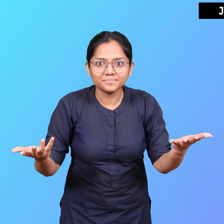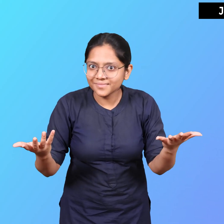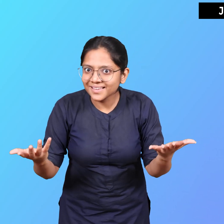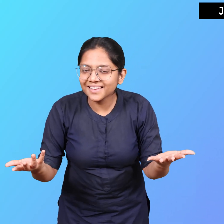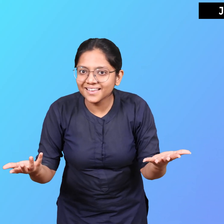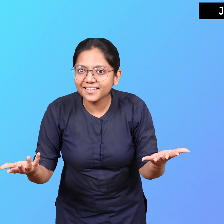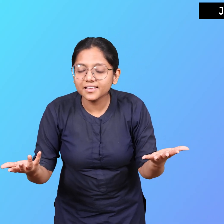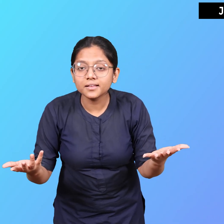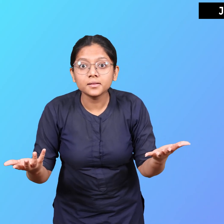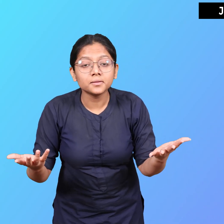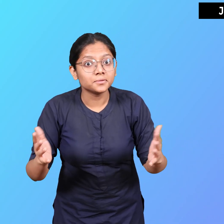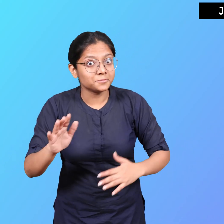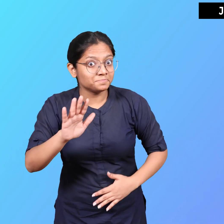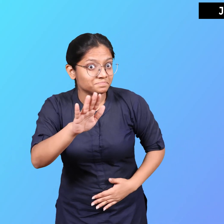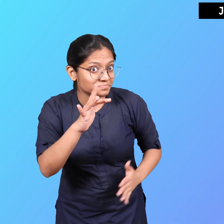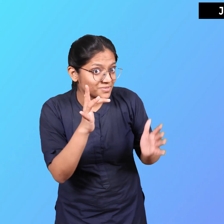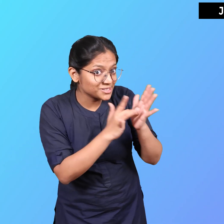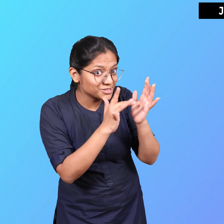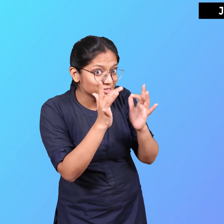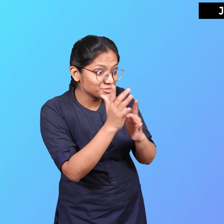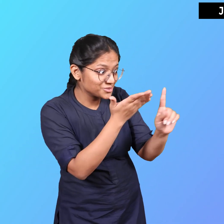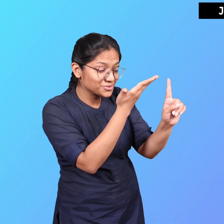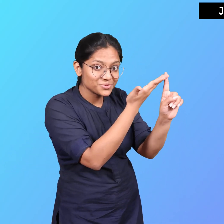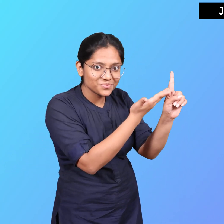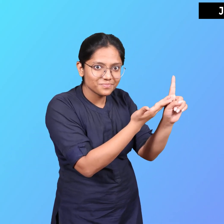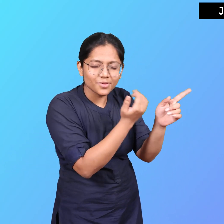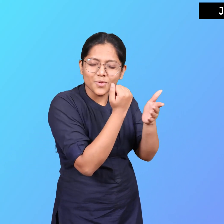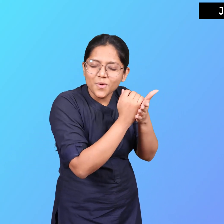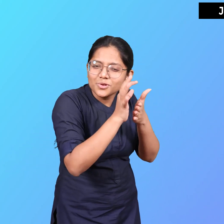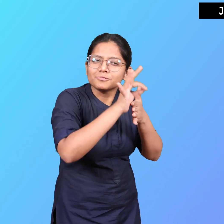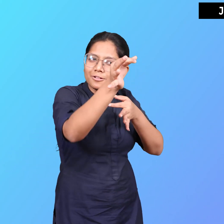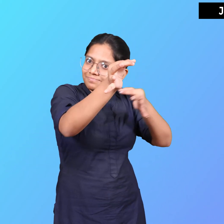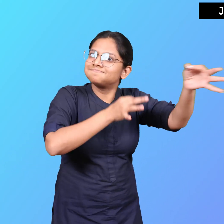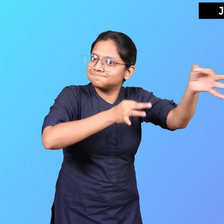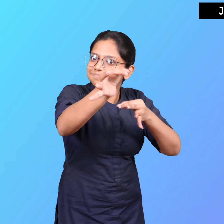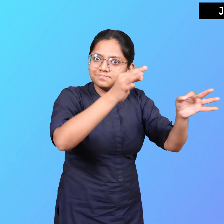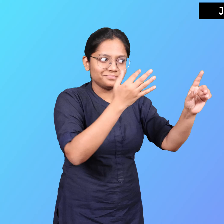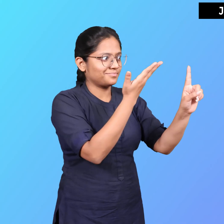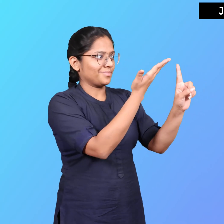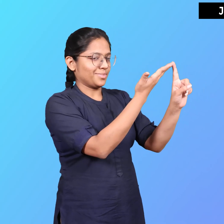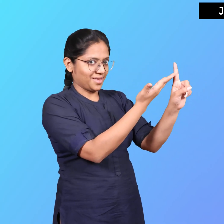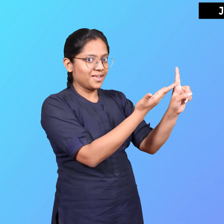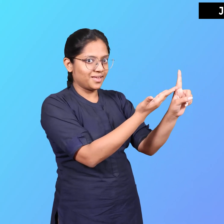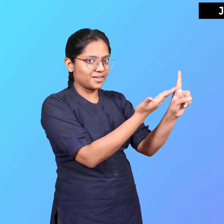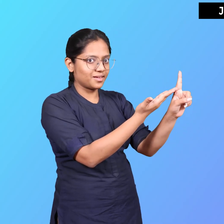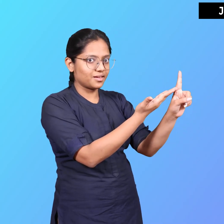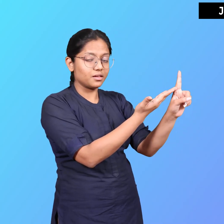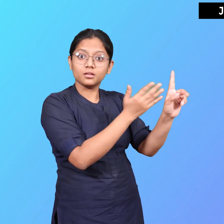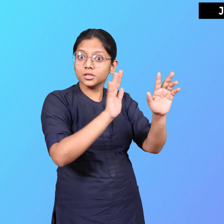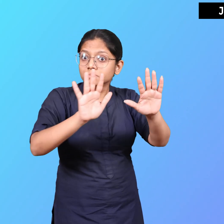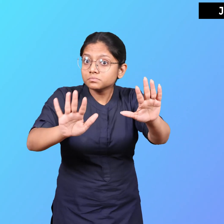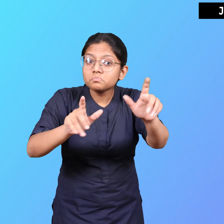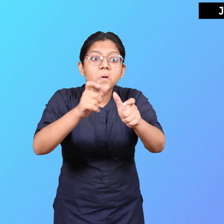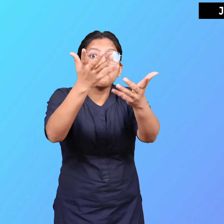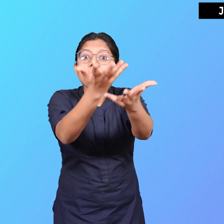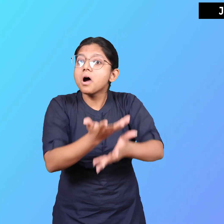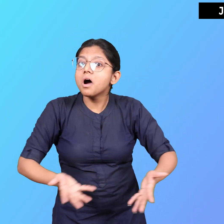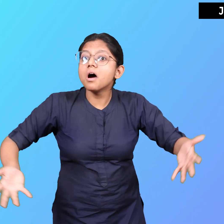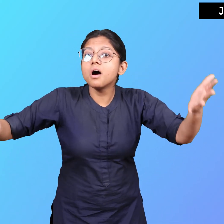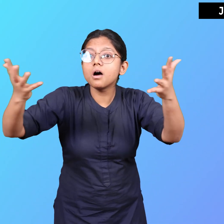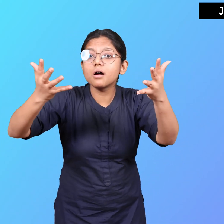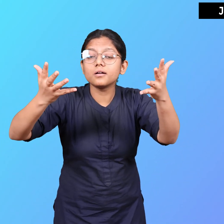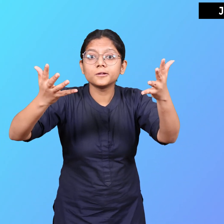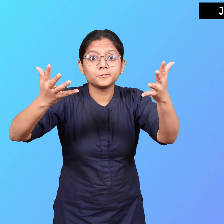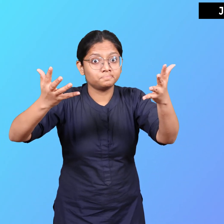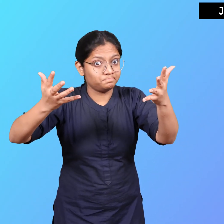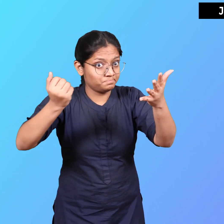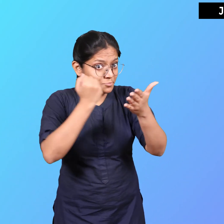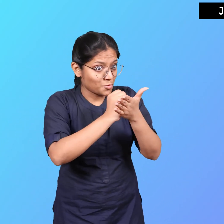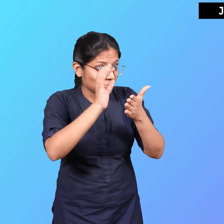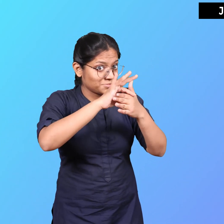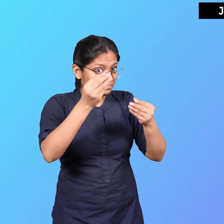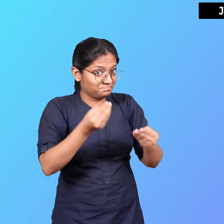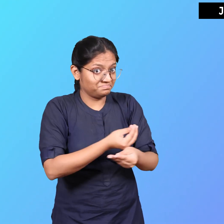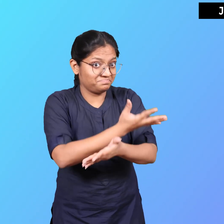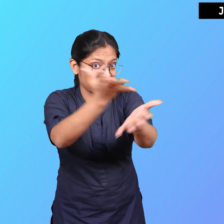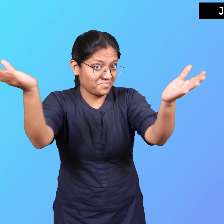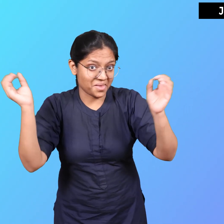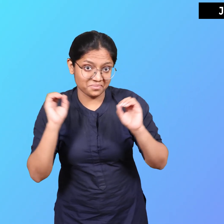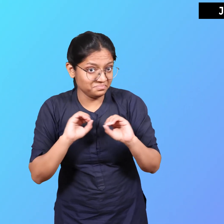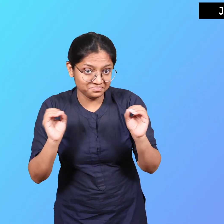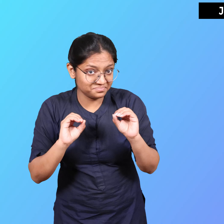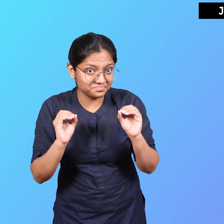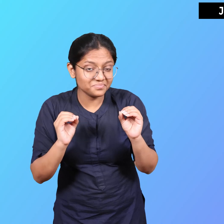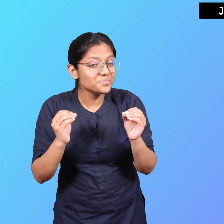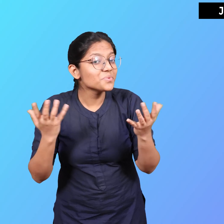Jesus was talking about the Spirit. The Spirit had not yet been given to people,